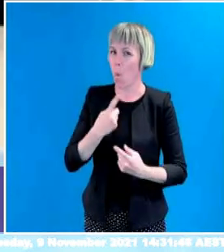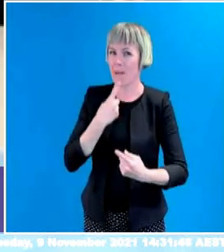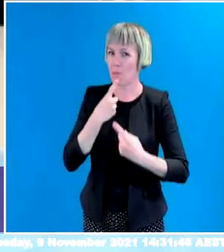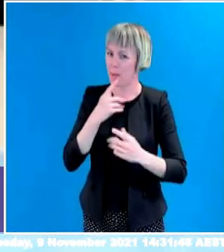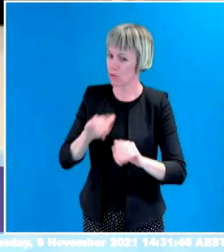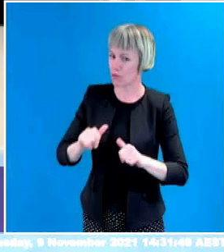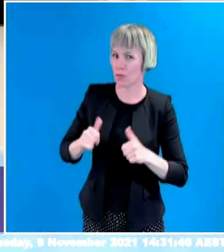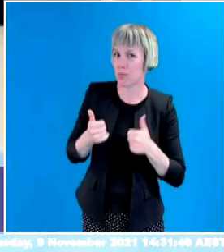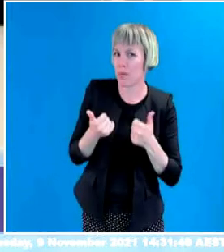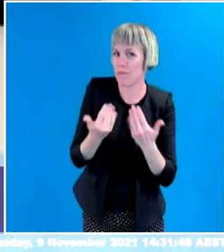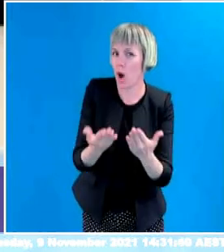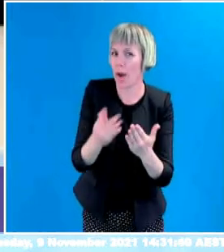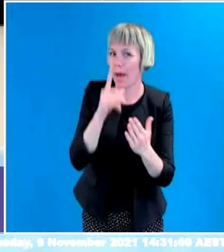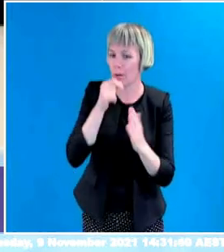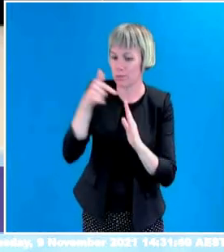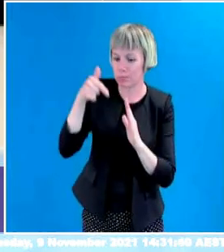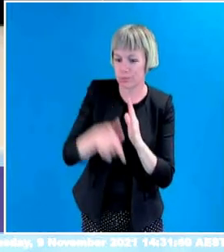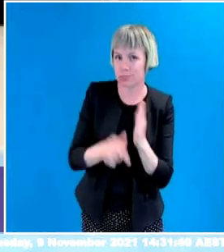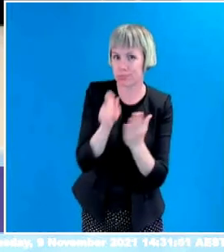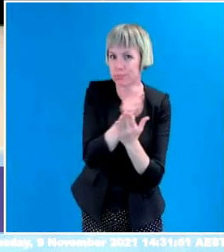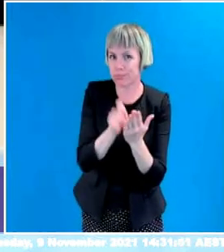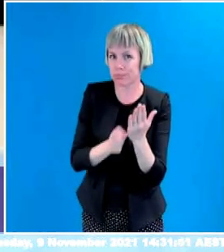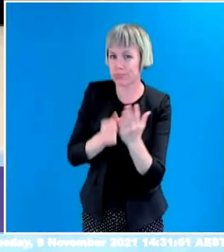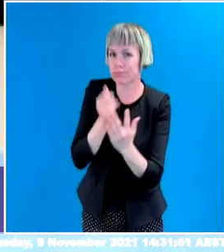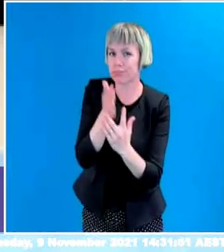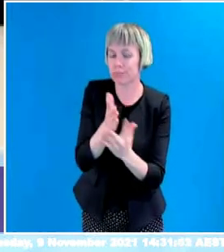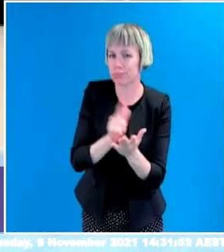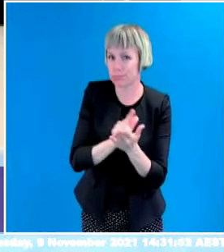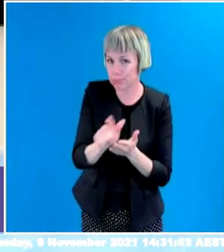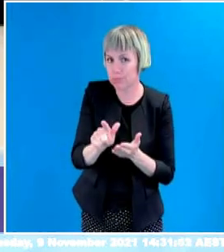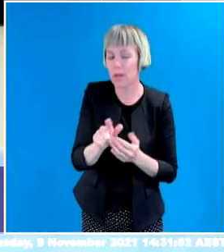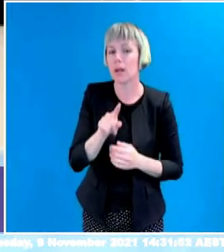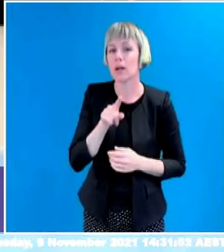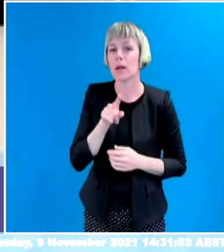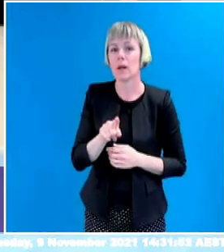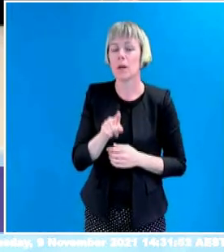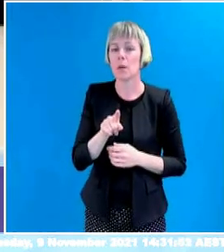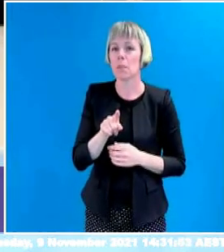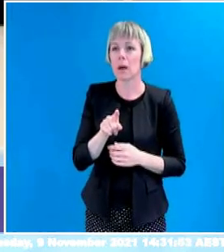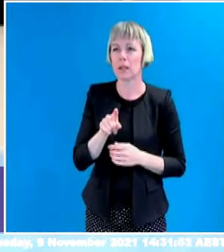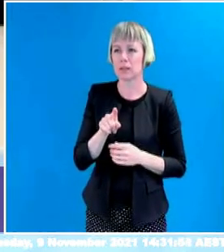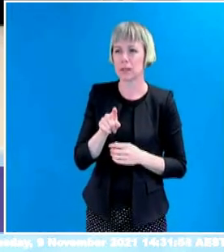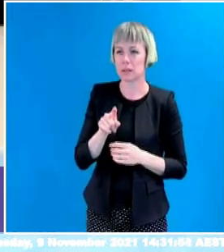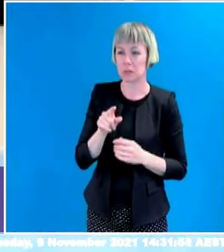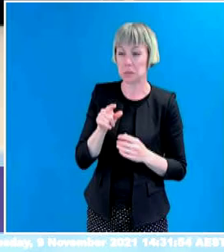to the CRPD but, again, not at that level that you opined earlier.